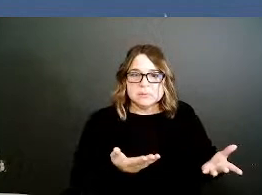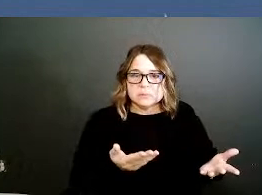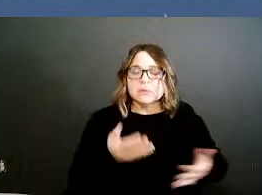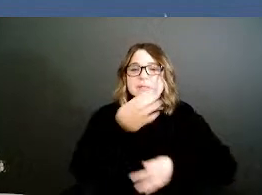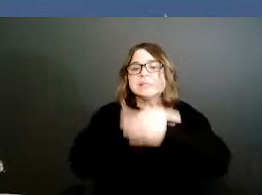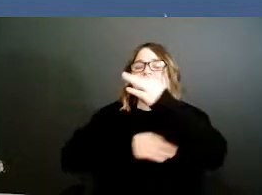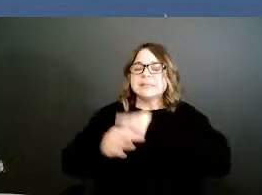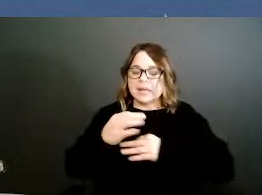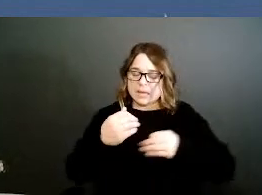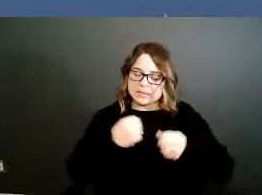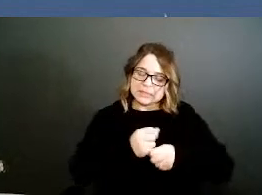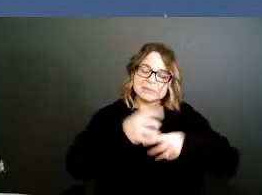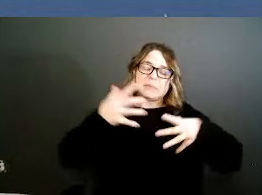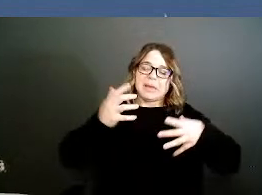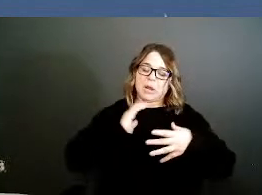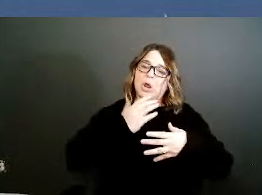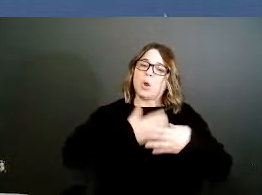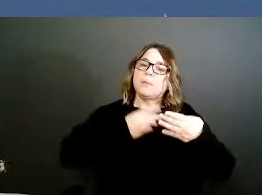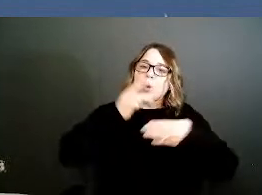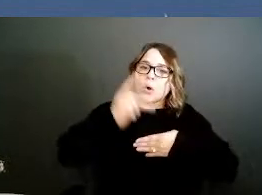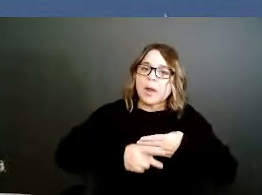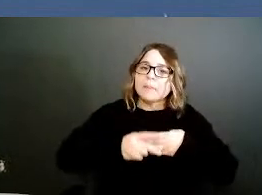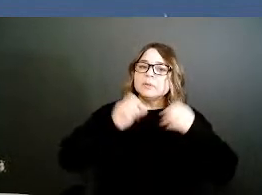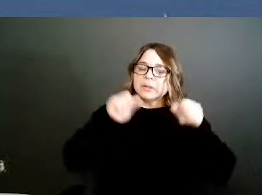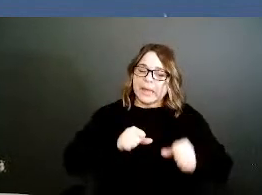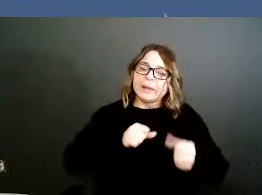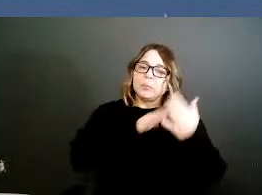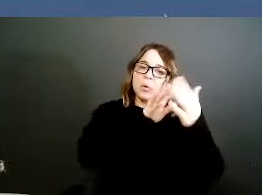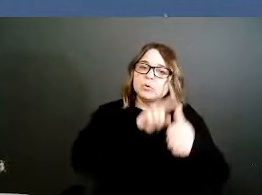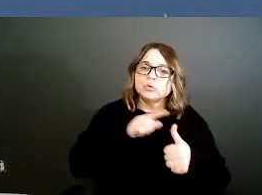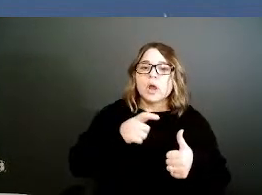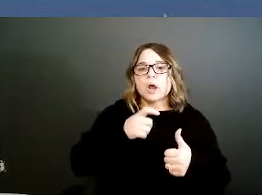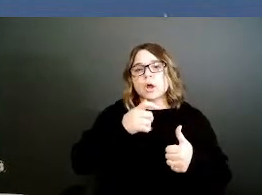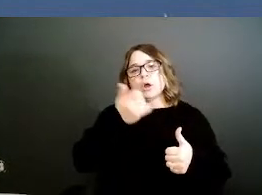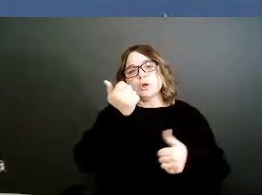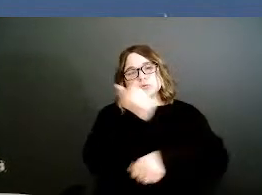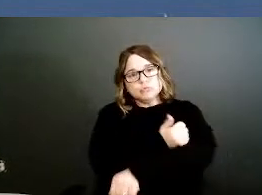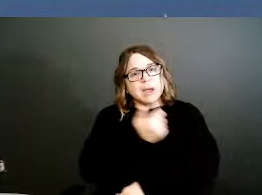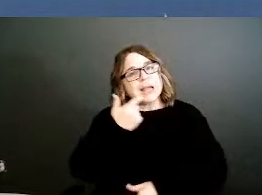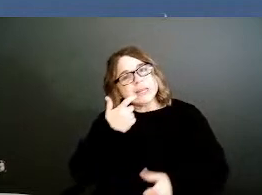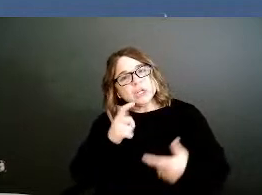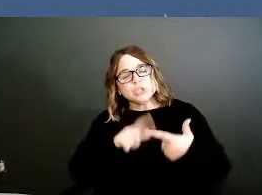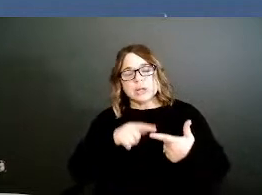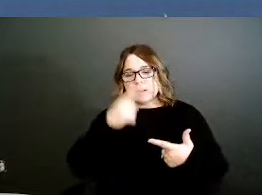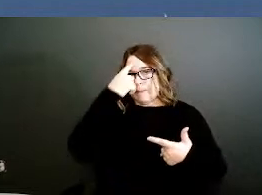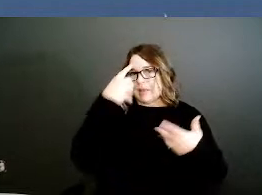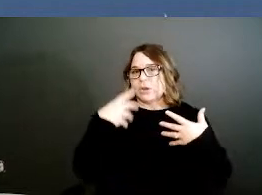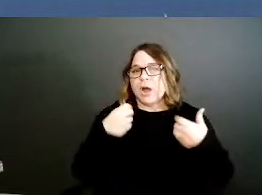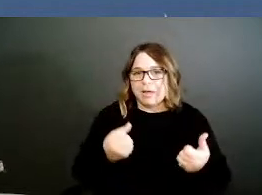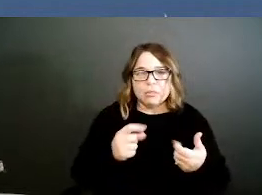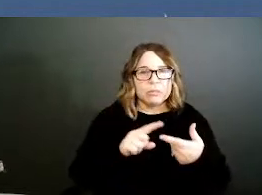PROGRAMS WITH THE SPECIALISTS WHO CAN ADDRESS DRUG ADDICTION AND MENTAL HEALTH AND NOT SIMPLY CONTINUE ADDING TO THE BUDGET FOR TRADITIONAL POLICING. THANK YOU.